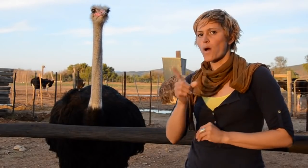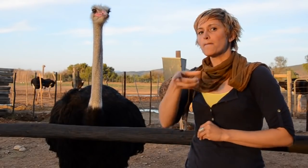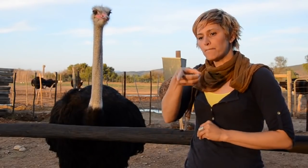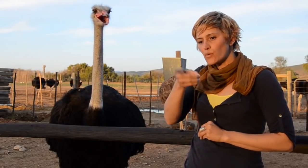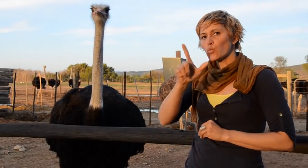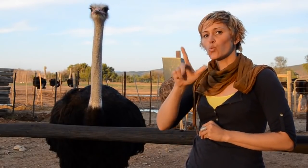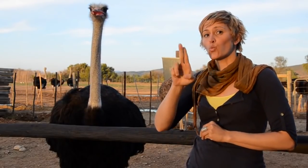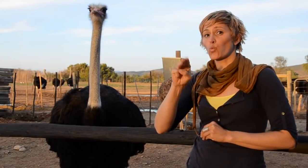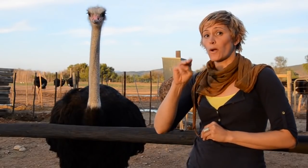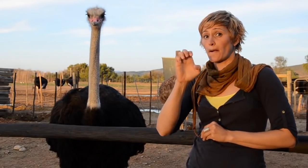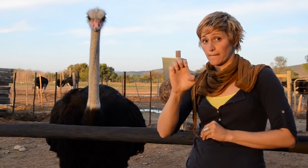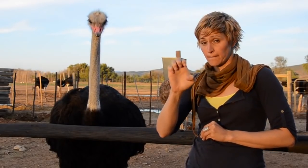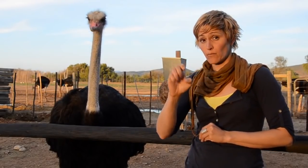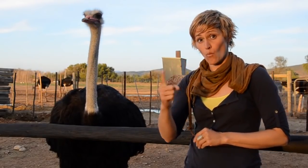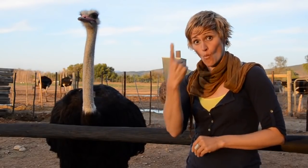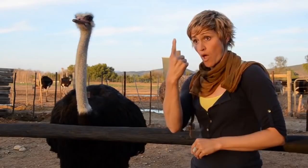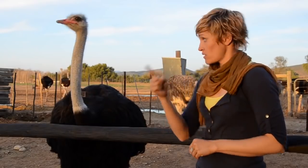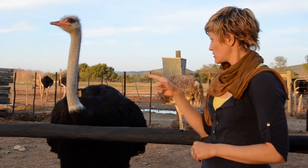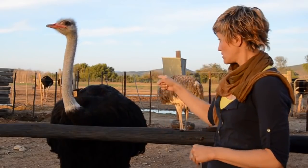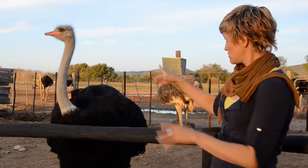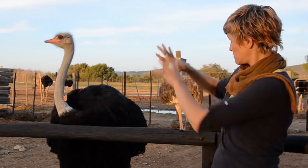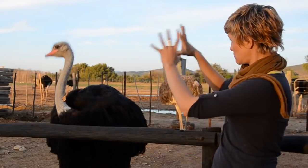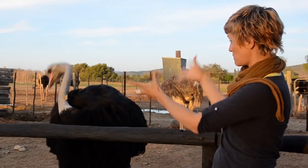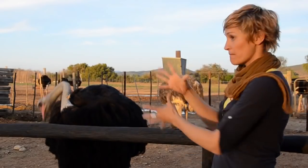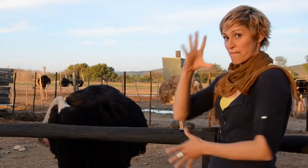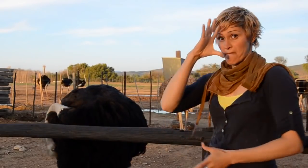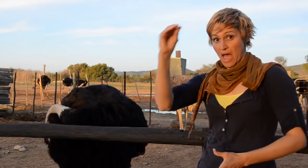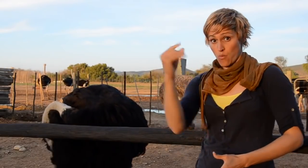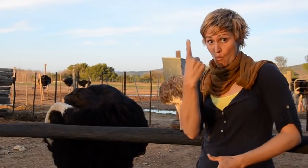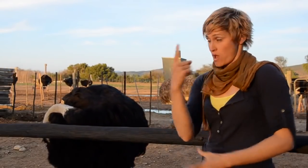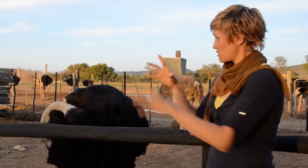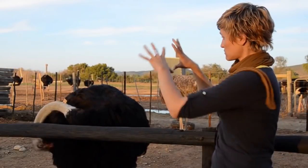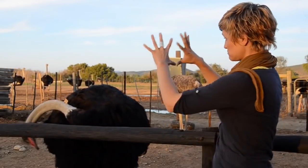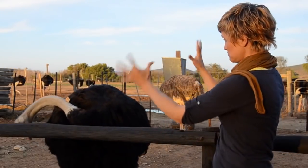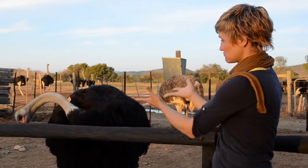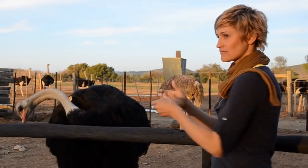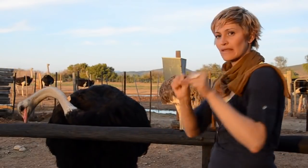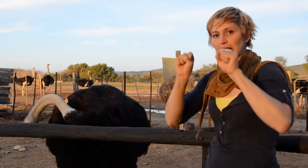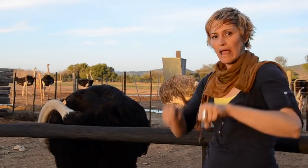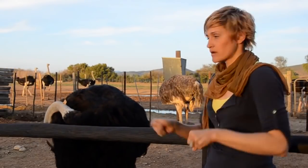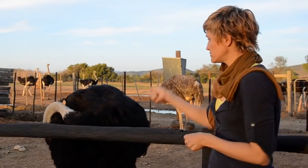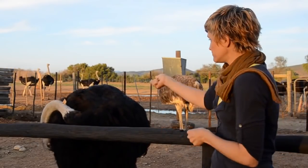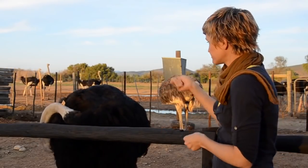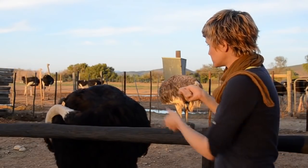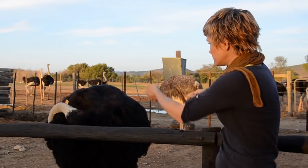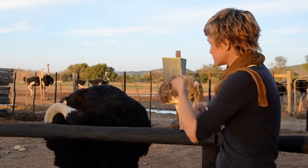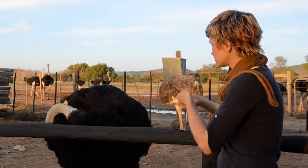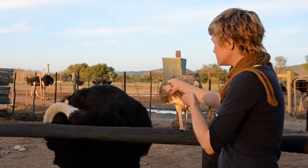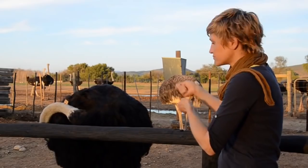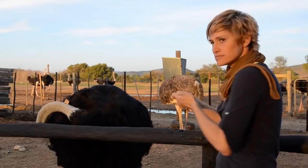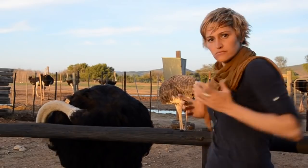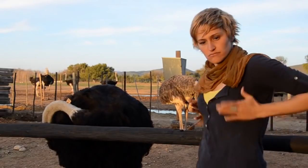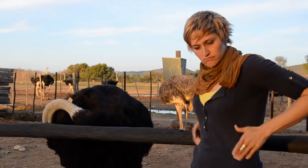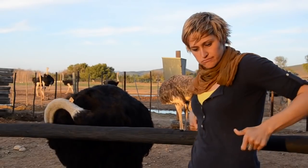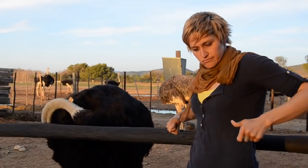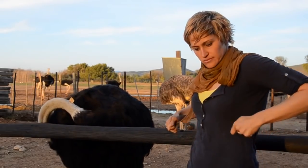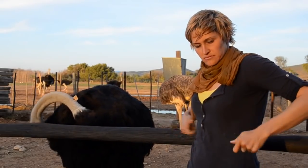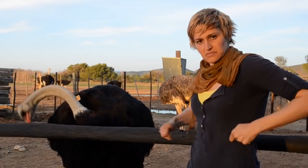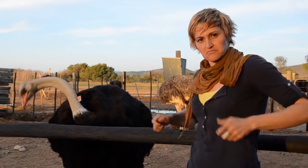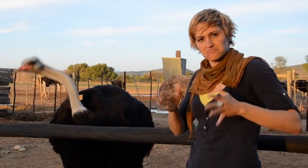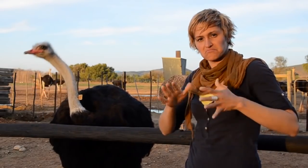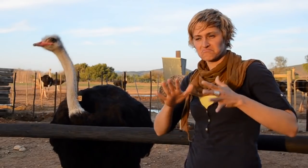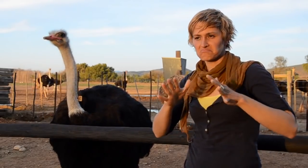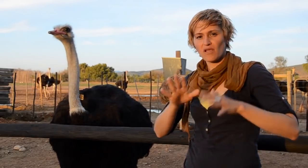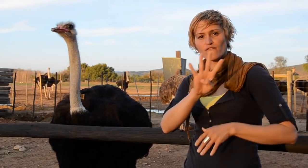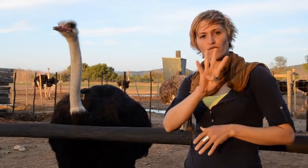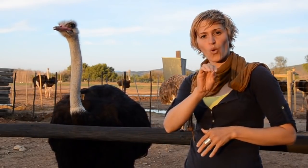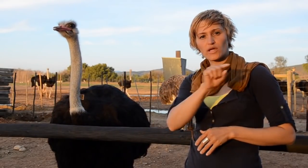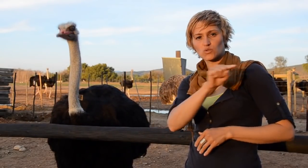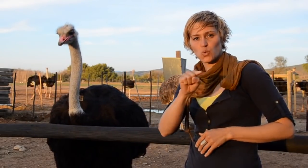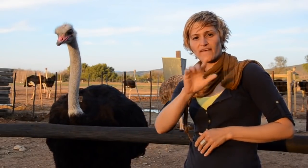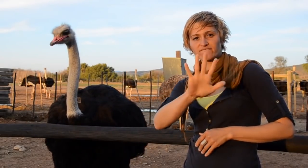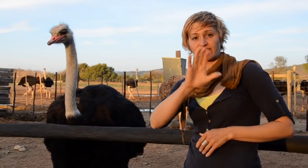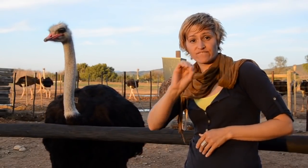A male ostrich’s plumes, plucked one by one,